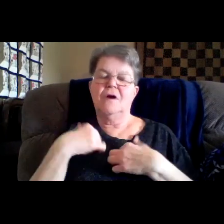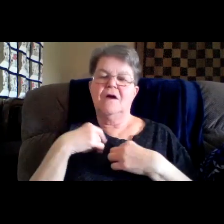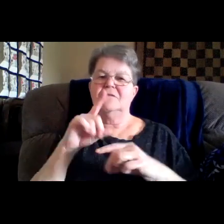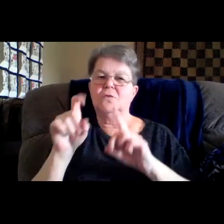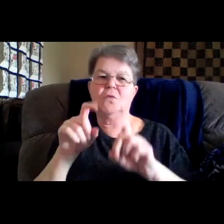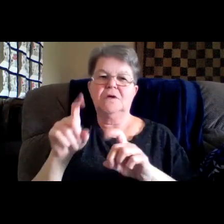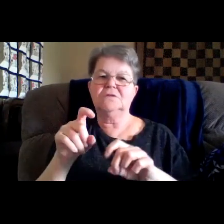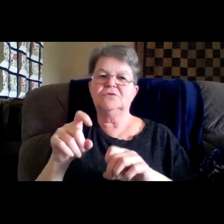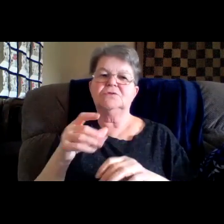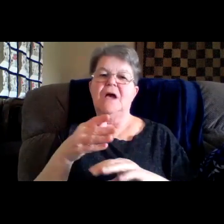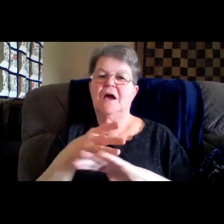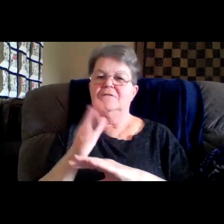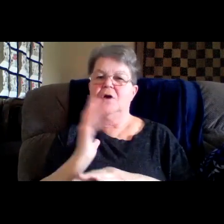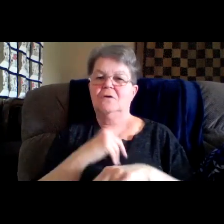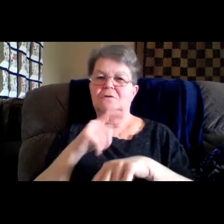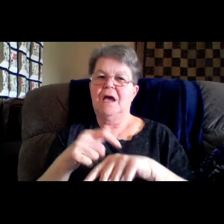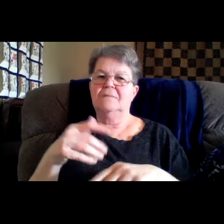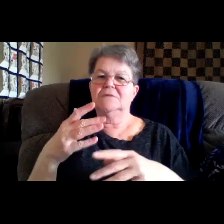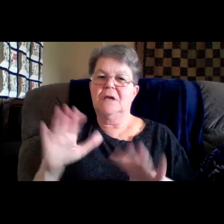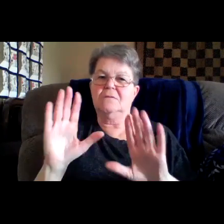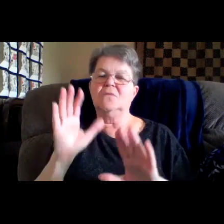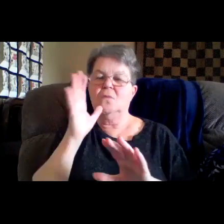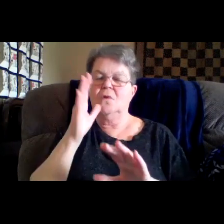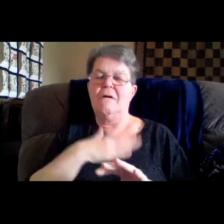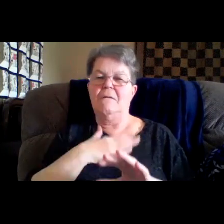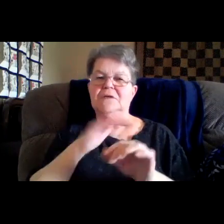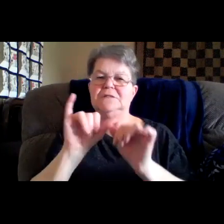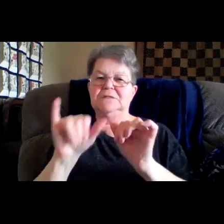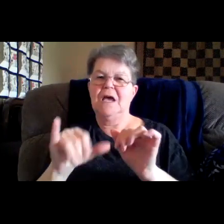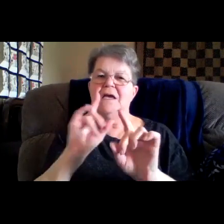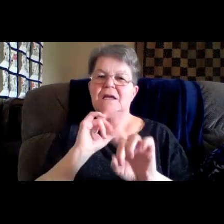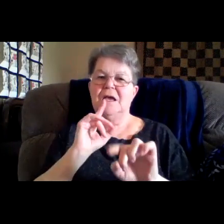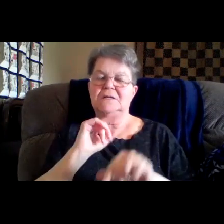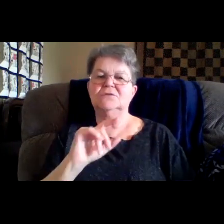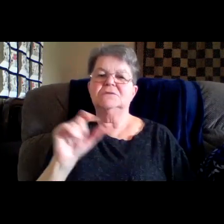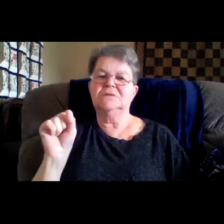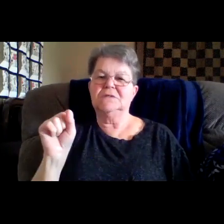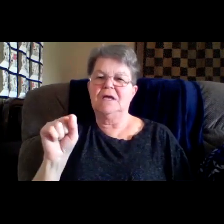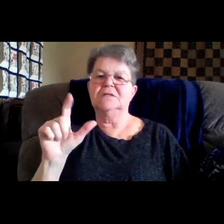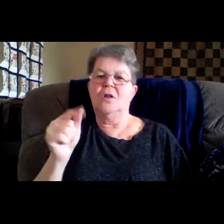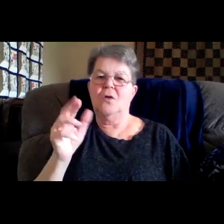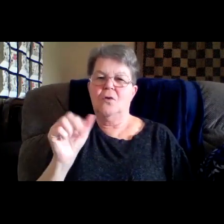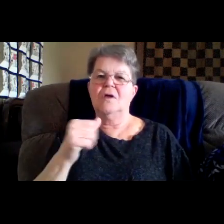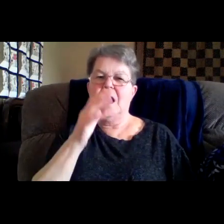and our hour's up, we're happy to stay and answer them. [Tina] Absolutely. We will, Laura. And I'll watch it for you. Okay?